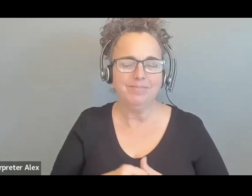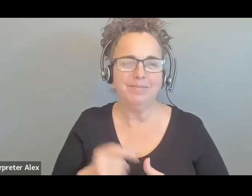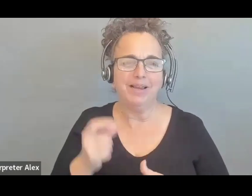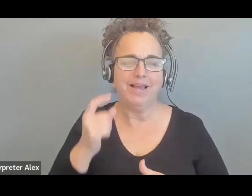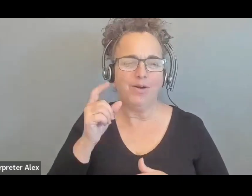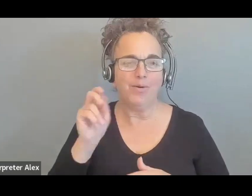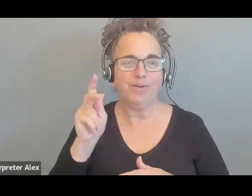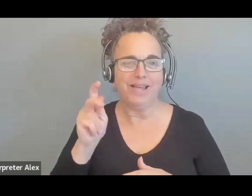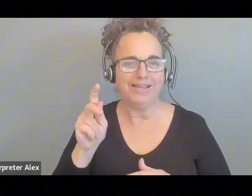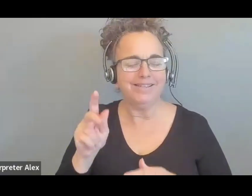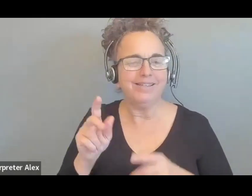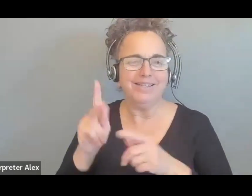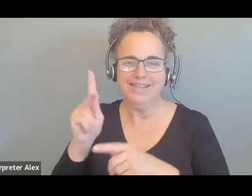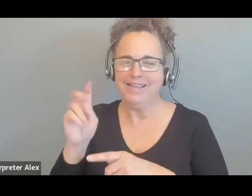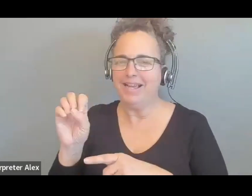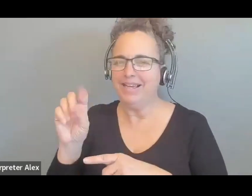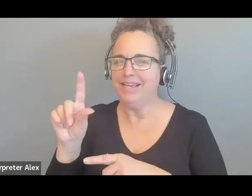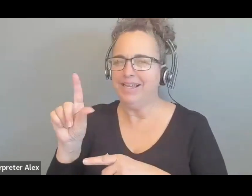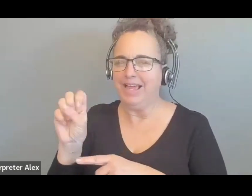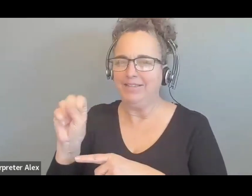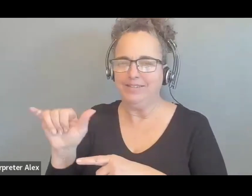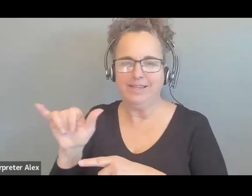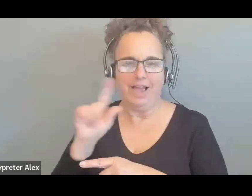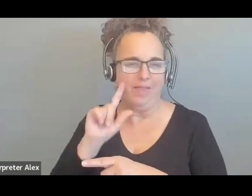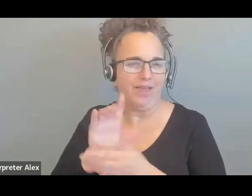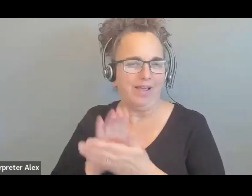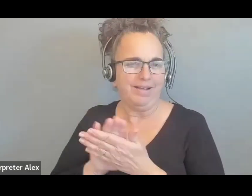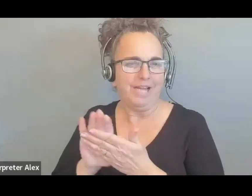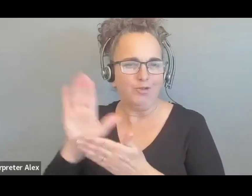Sorry Kelsey, you summed up really nicely in that it's,